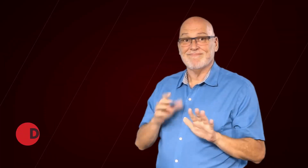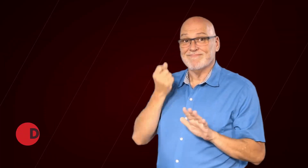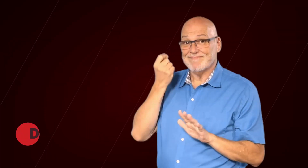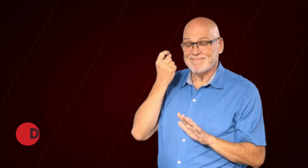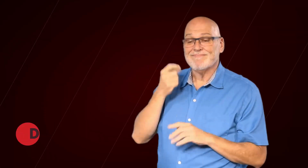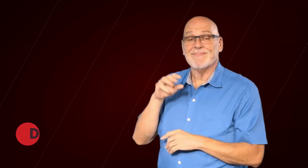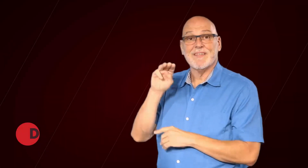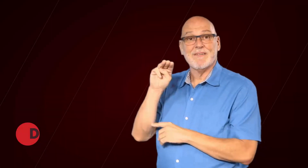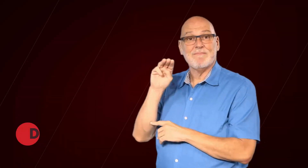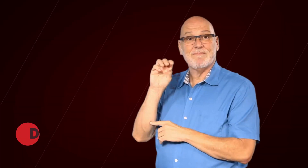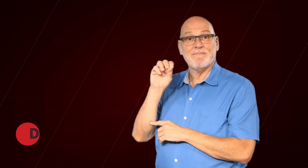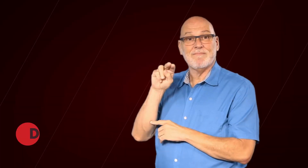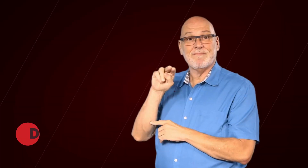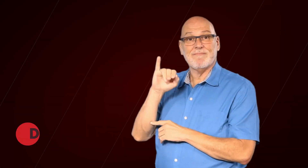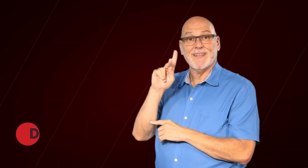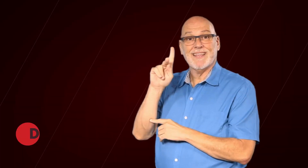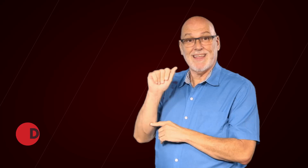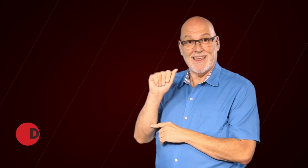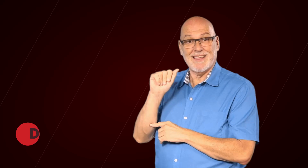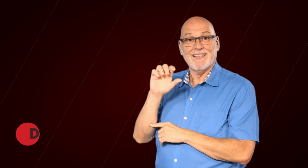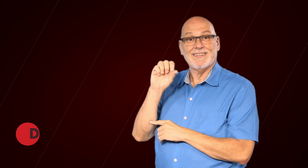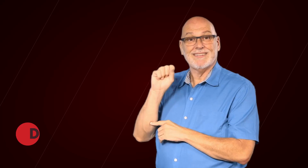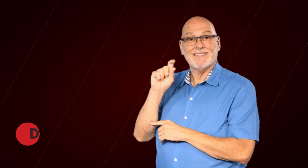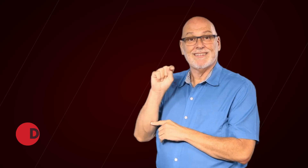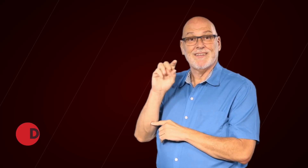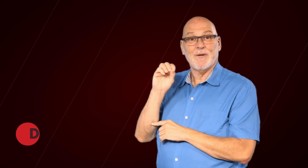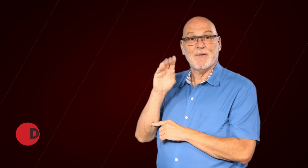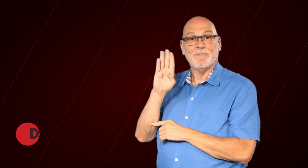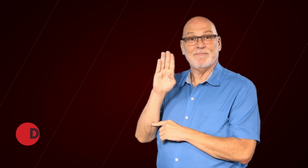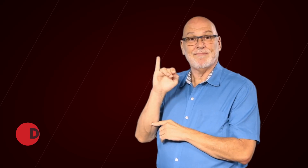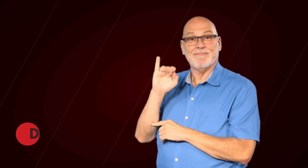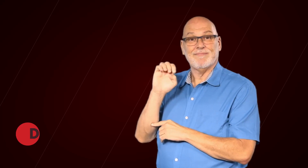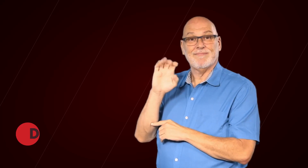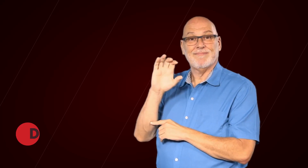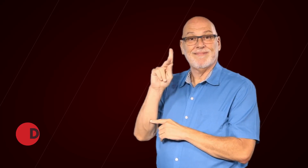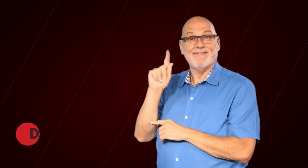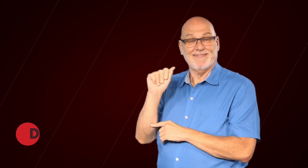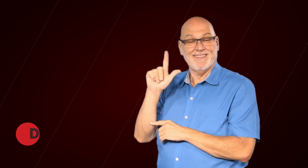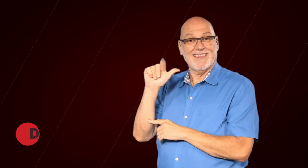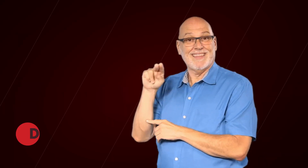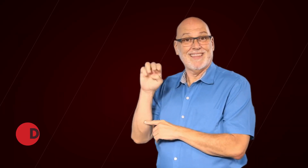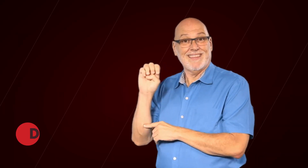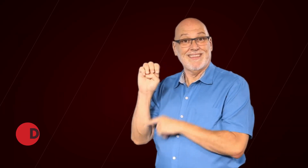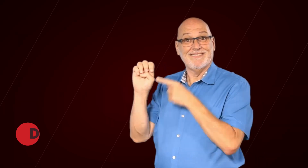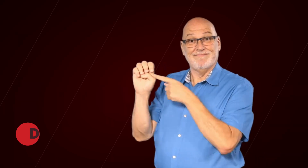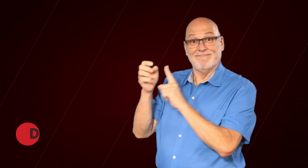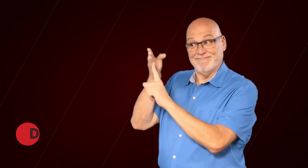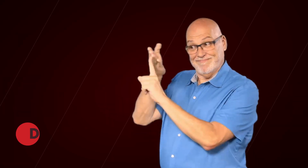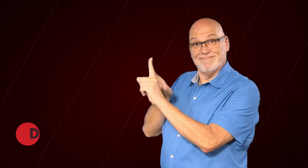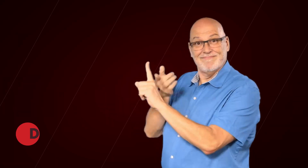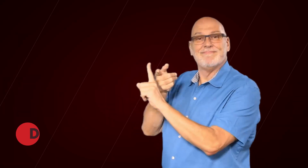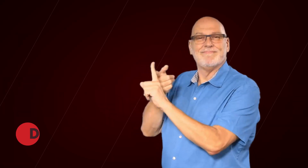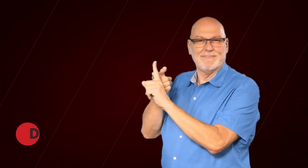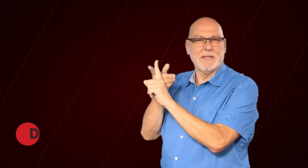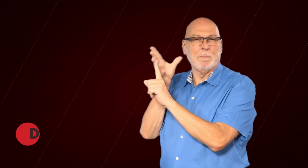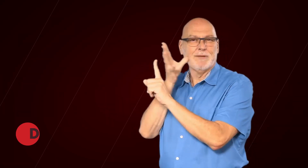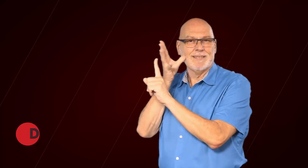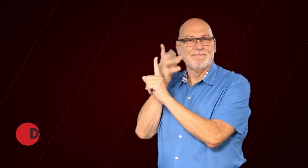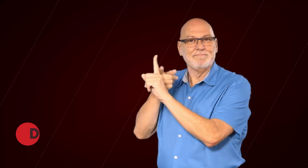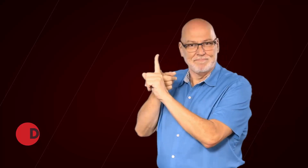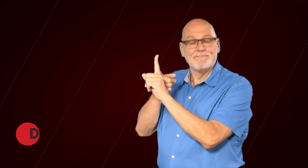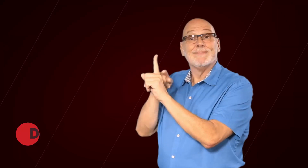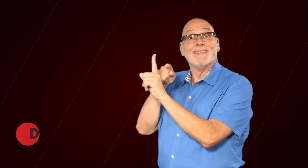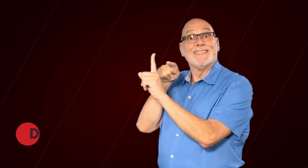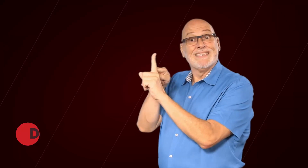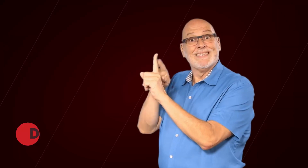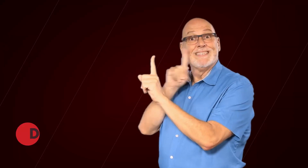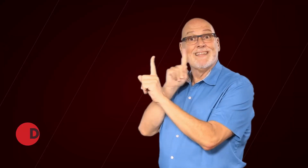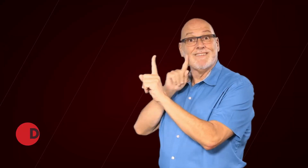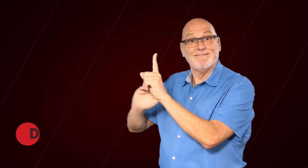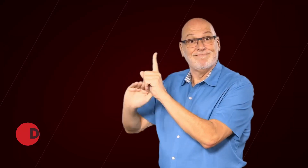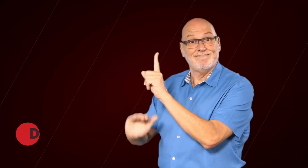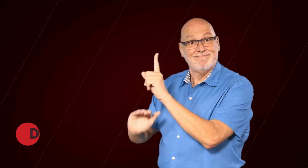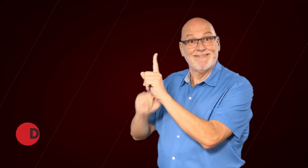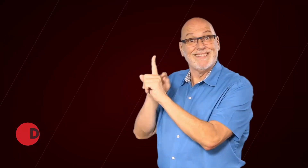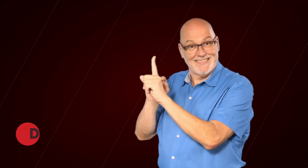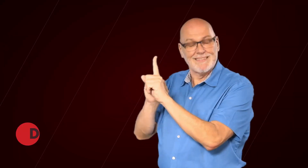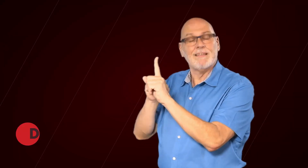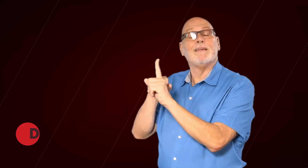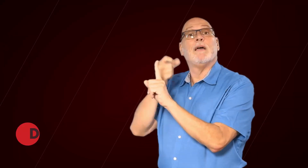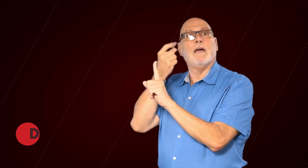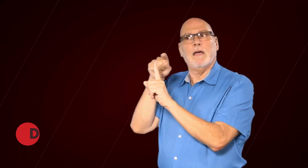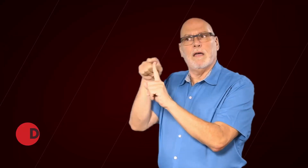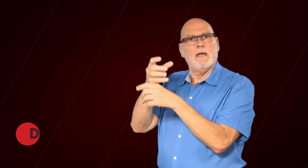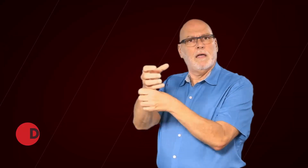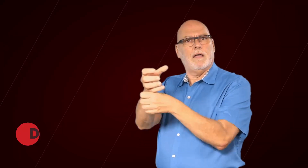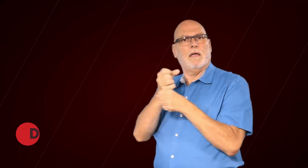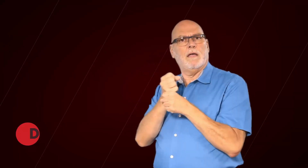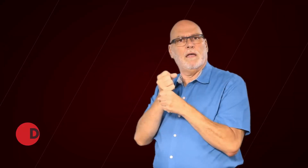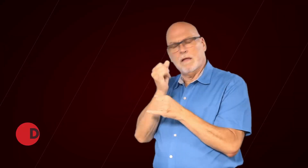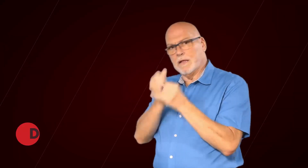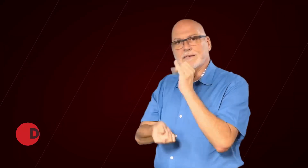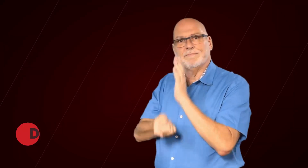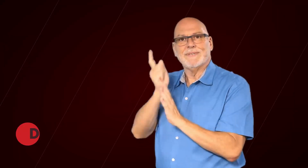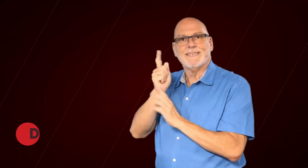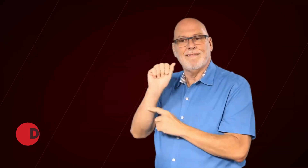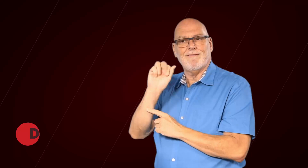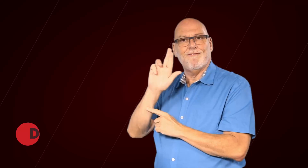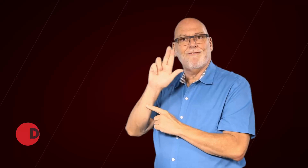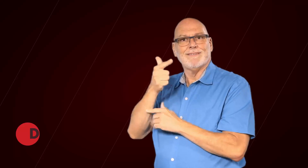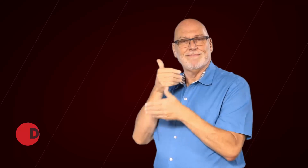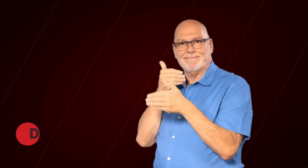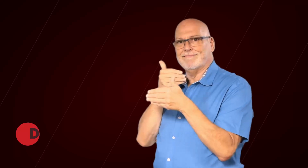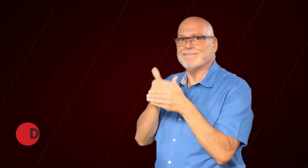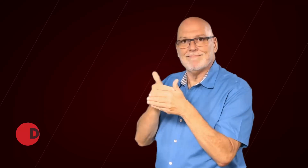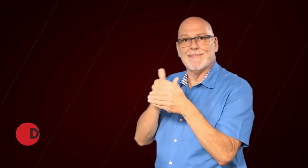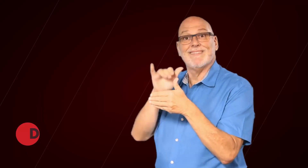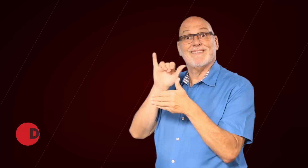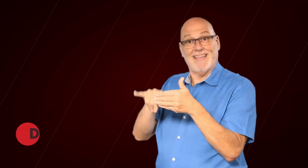Monika Stobiecka Lane, a parent of a Deaf student got her confirmation